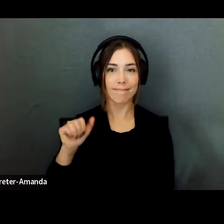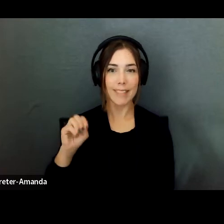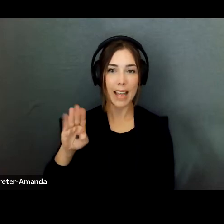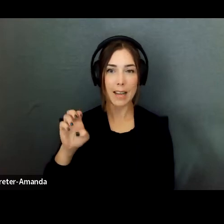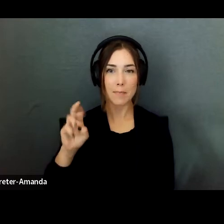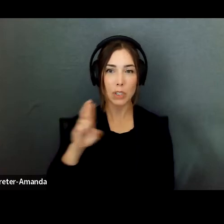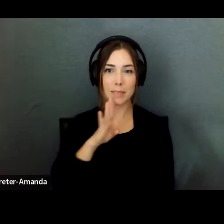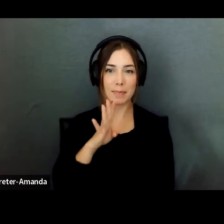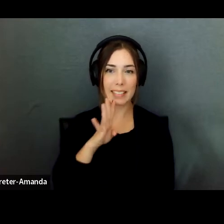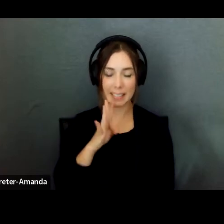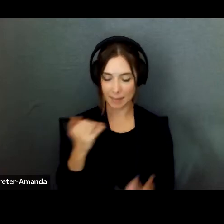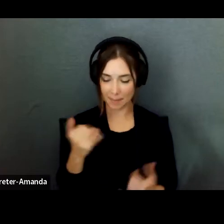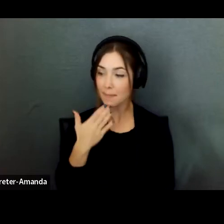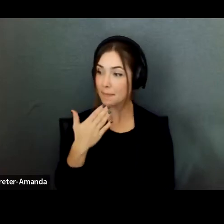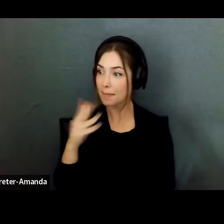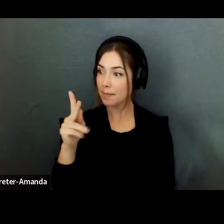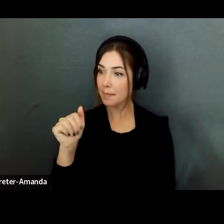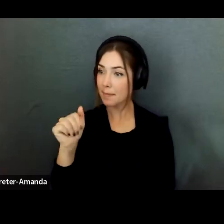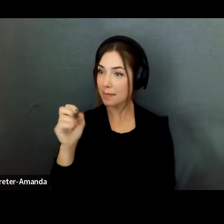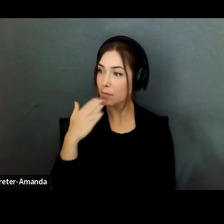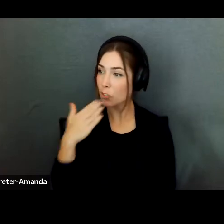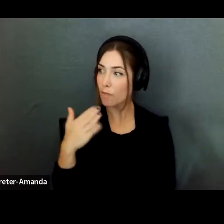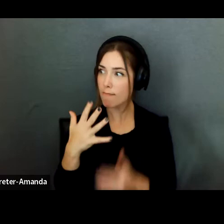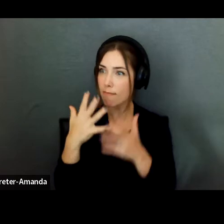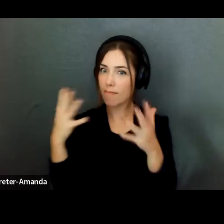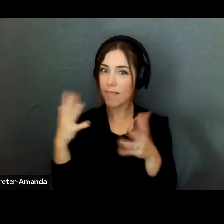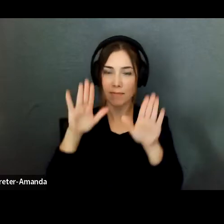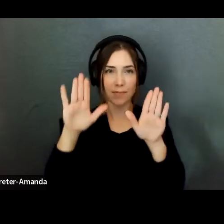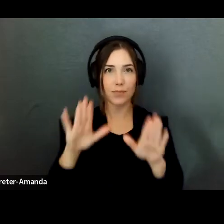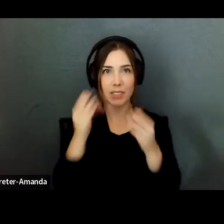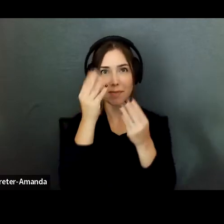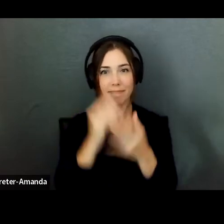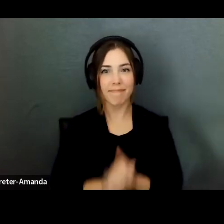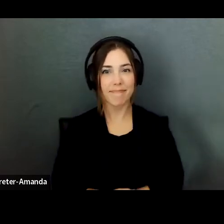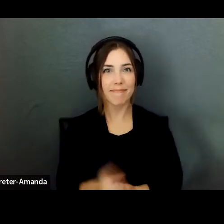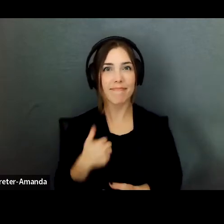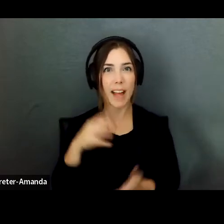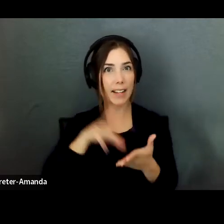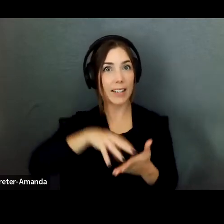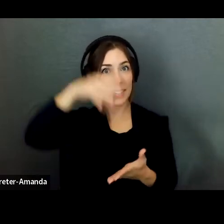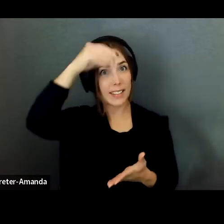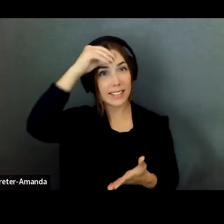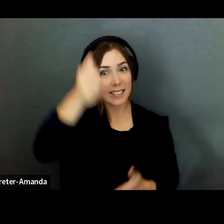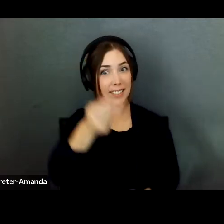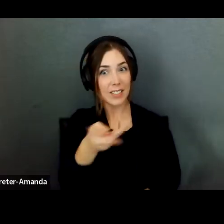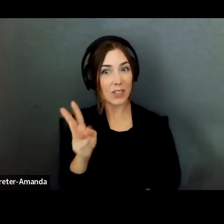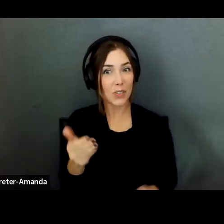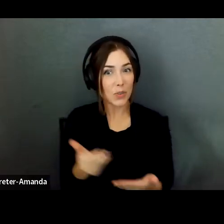A lot of really, really great information. I even learned several things that were new to me too.